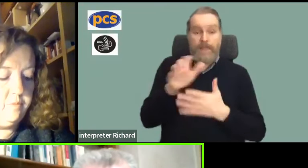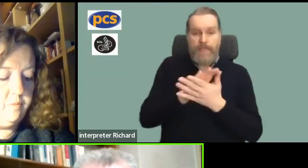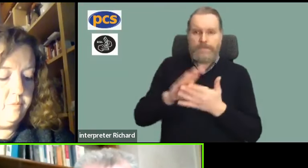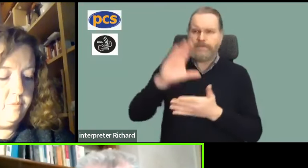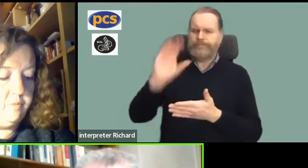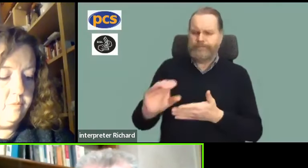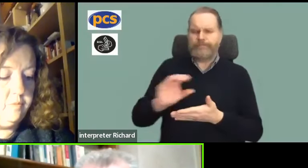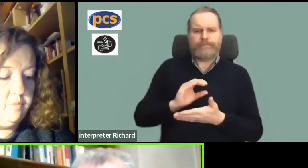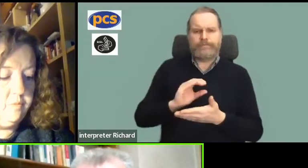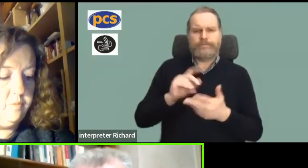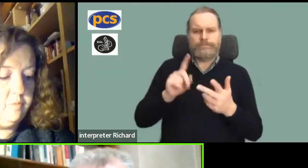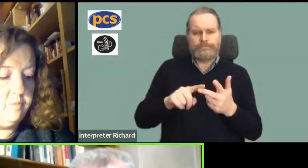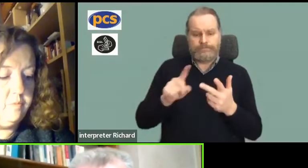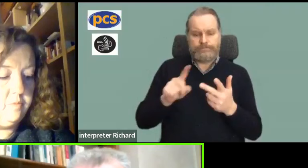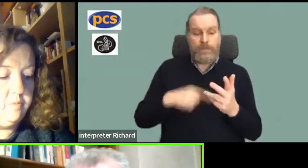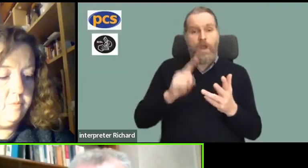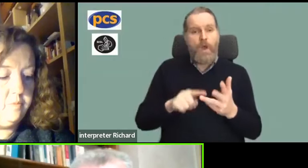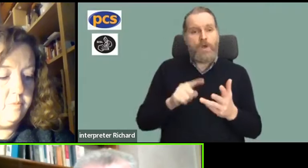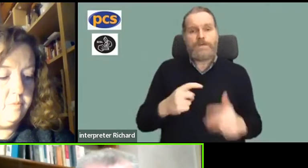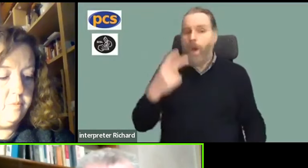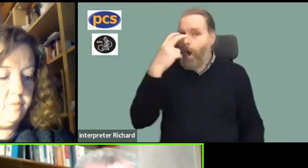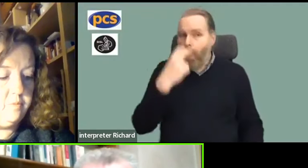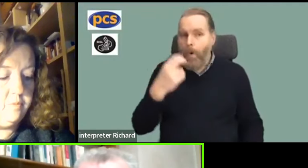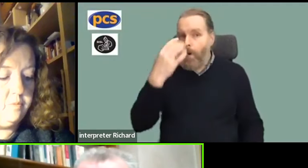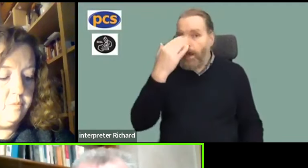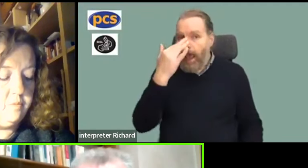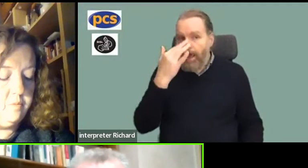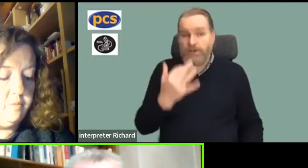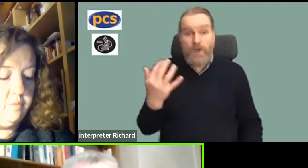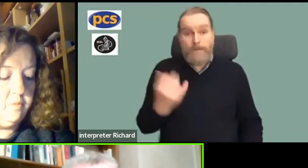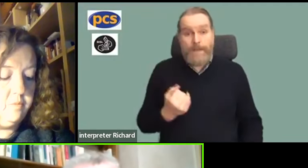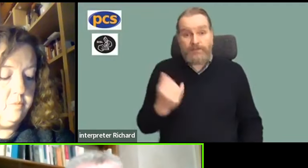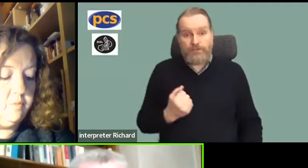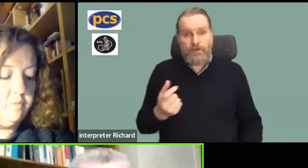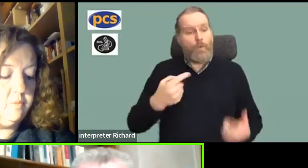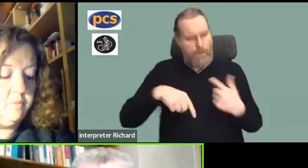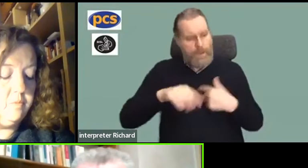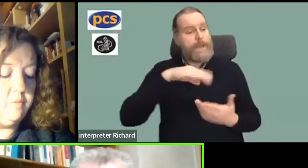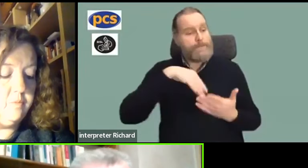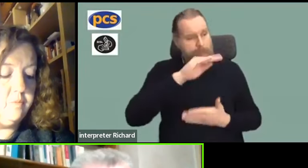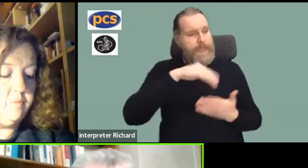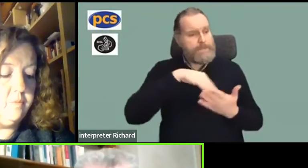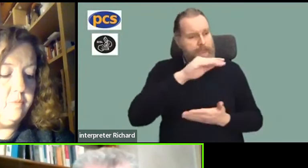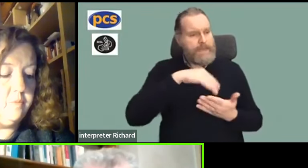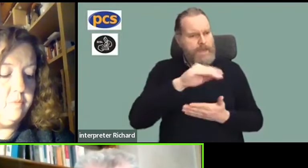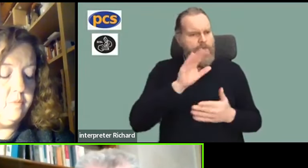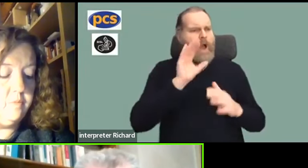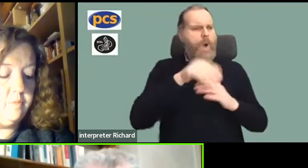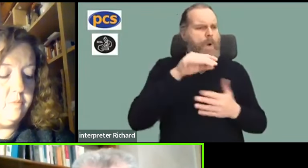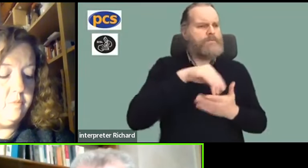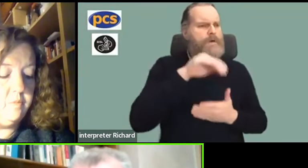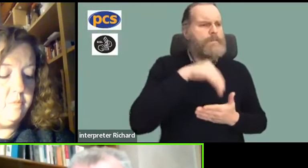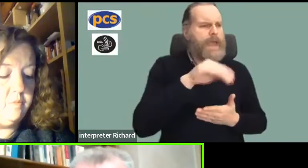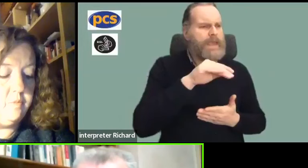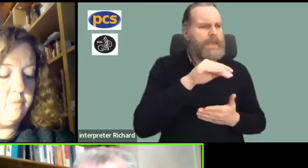Cut if your redundancy terms, and Cut if your redundancy terms and we want them to make you pay the correct amount for your pension. and give you , and give you back what they've stolen from you, Those stolen from you, Those are not